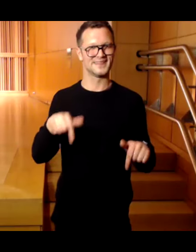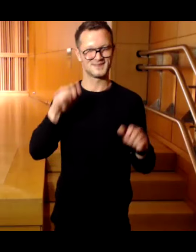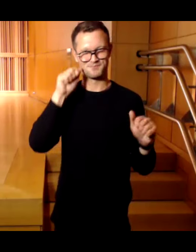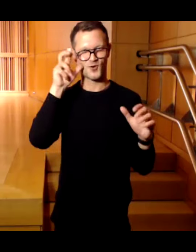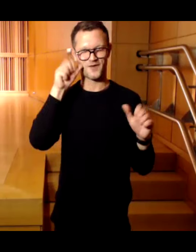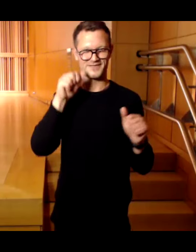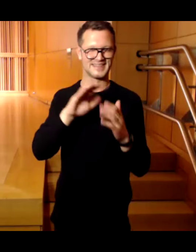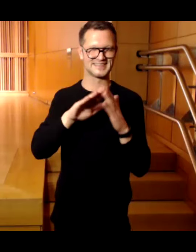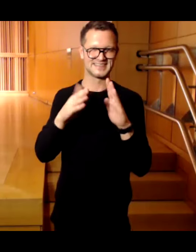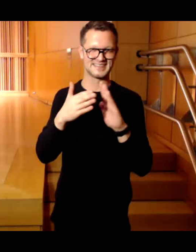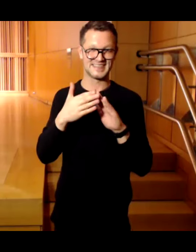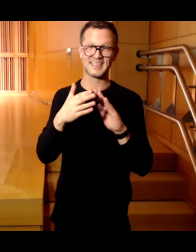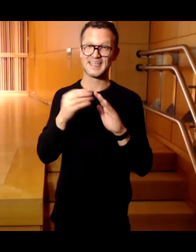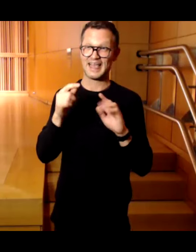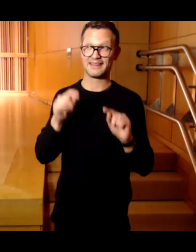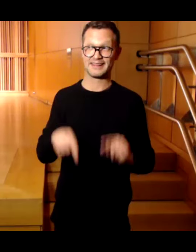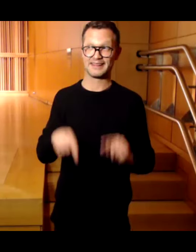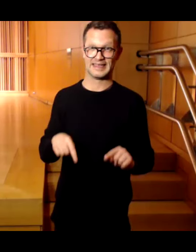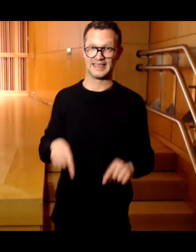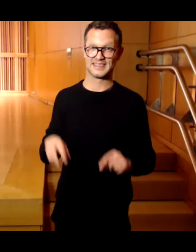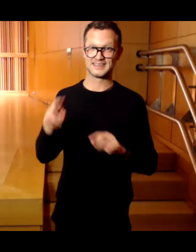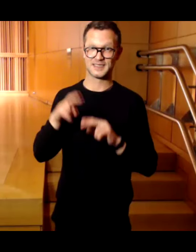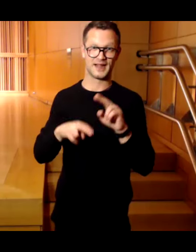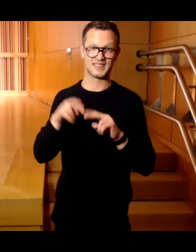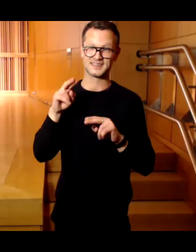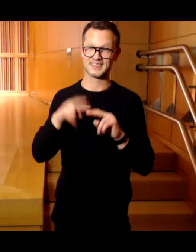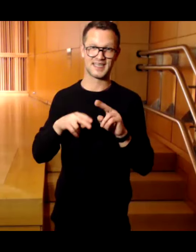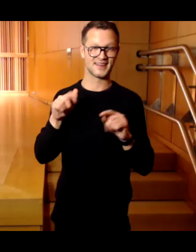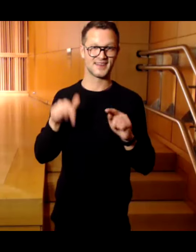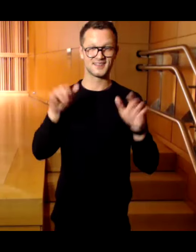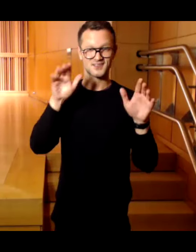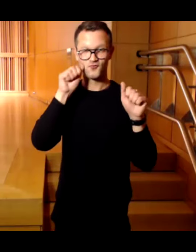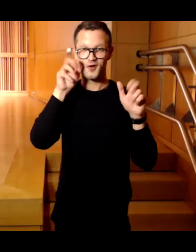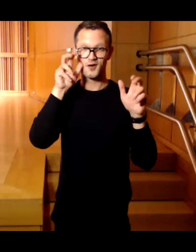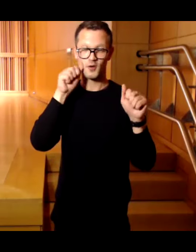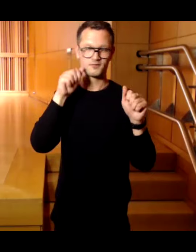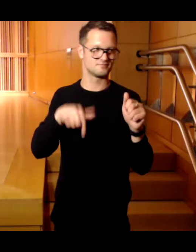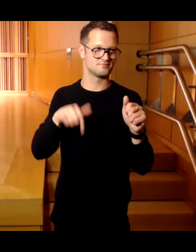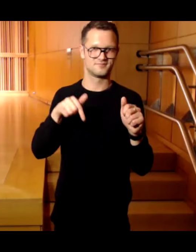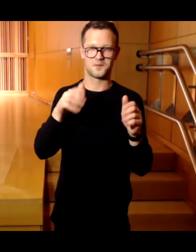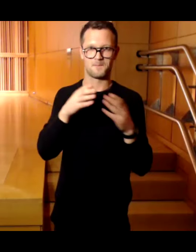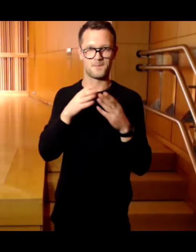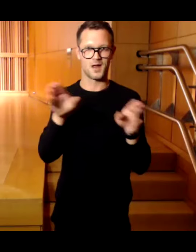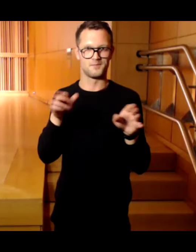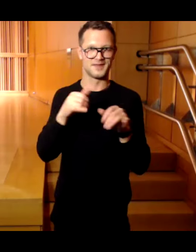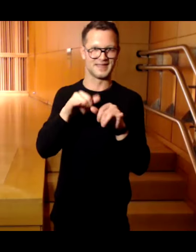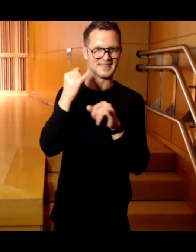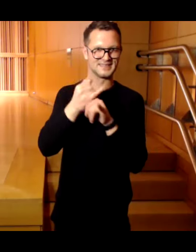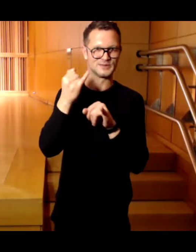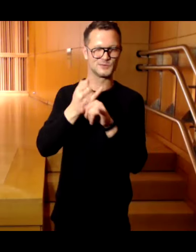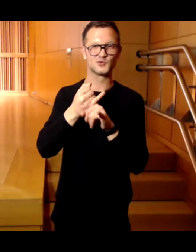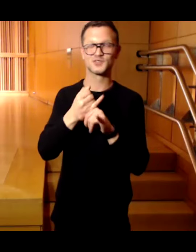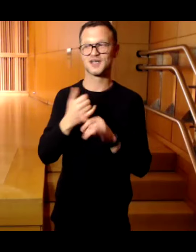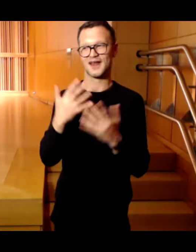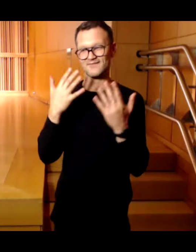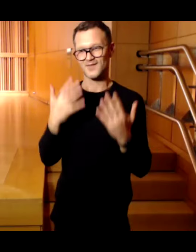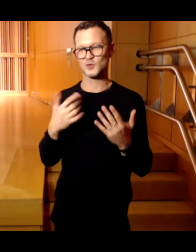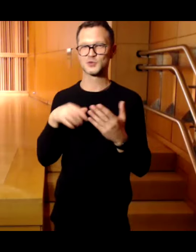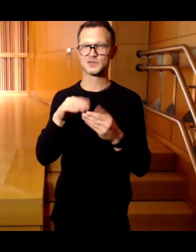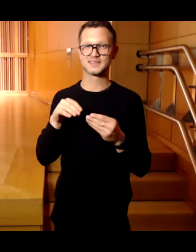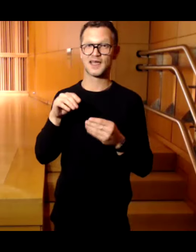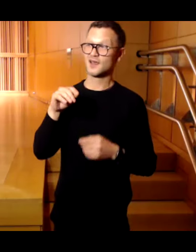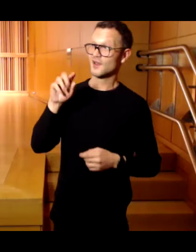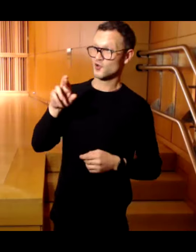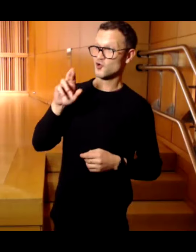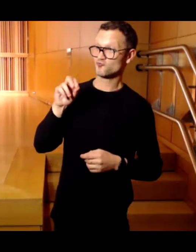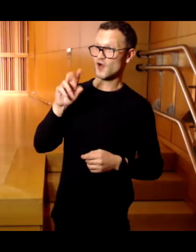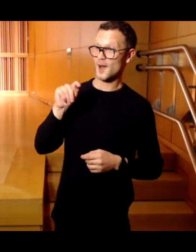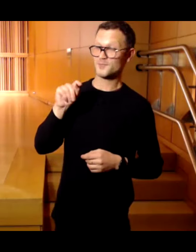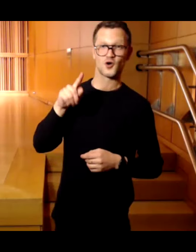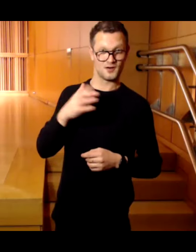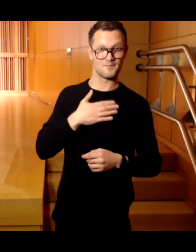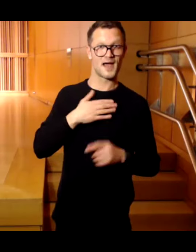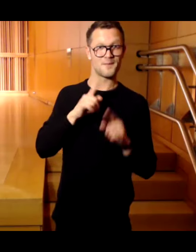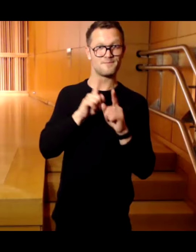This building, this remarkable public institution. I'm fortunate to say that Robert is my mentor, professor, dear friend.